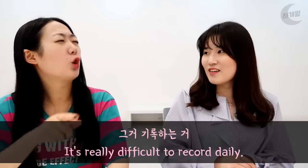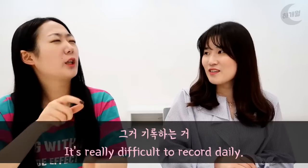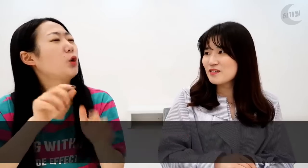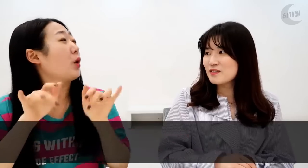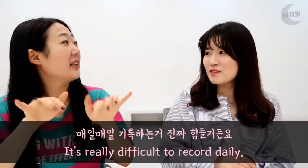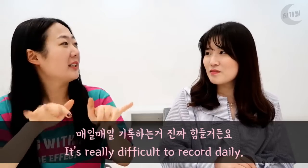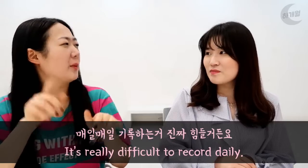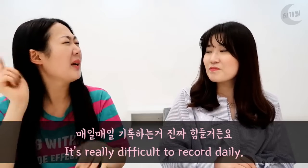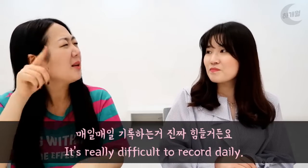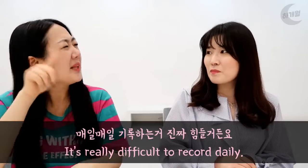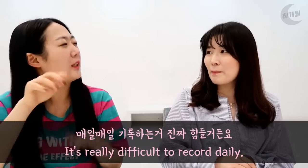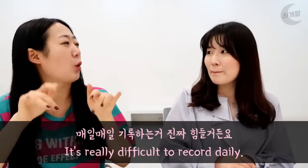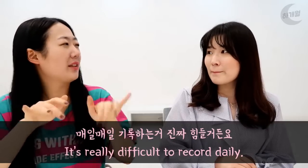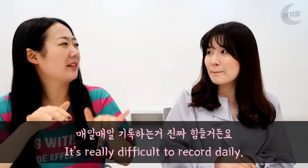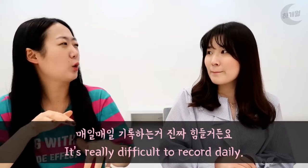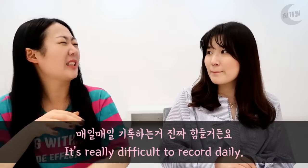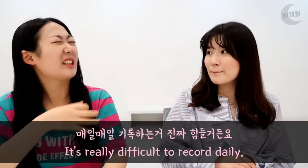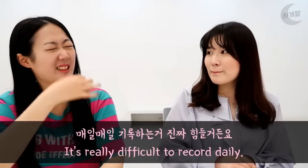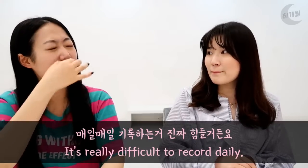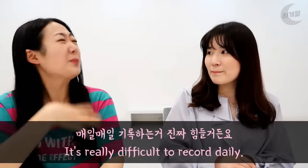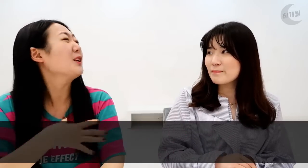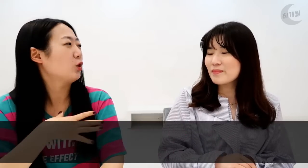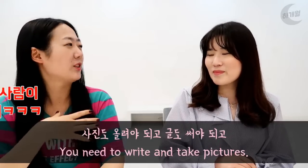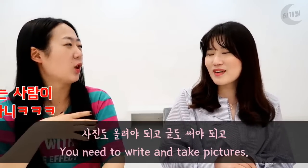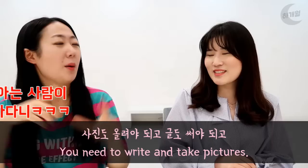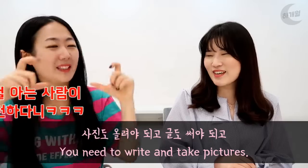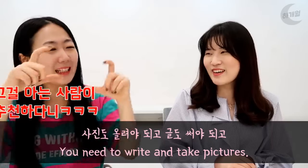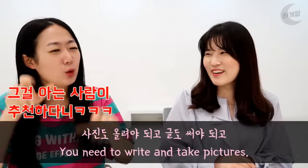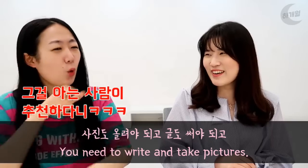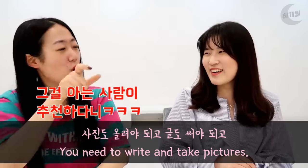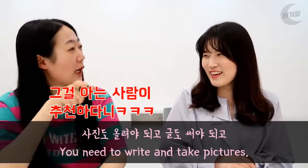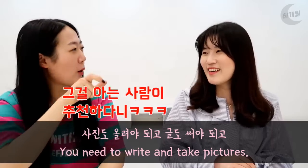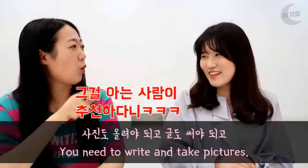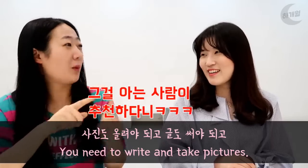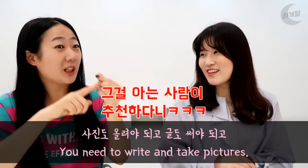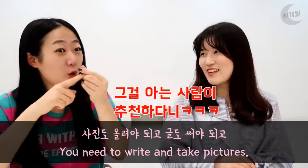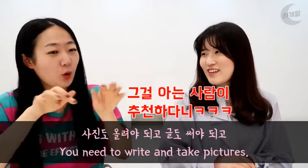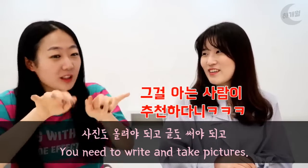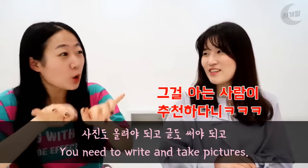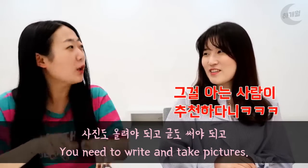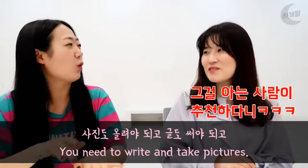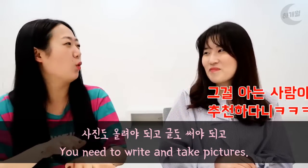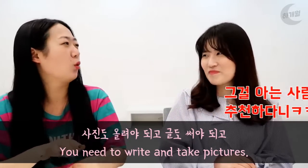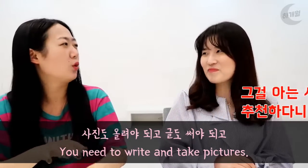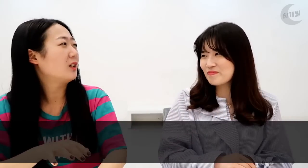It’s really difficult to record daily. You need to write and take pictures.